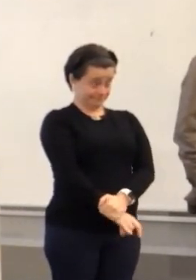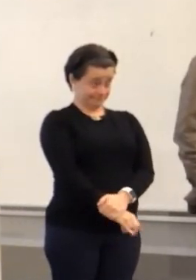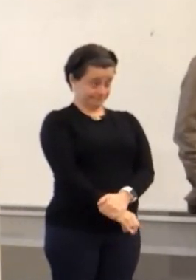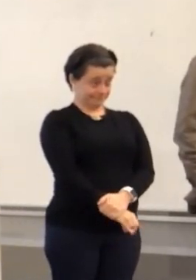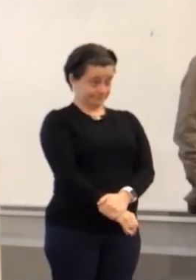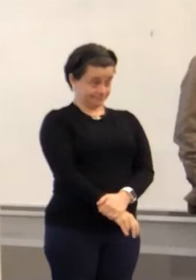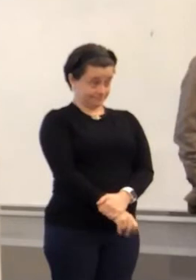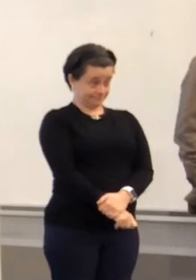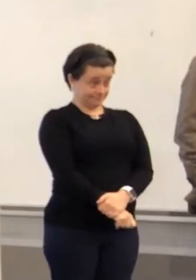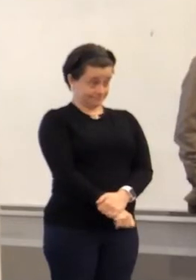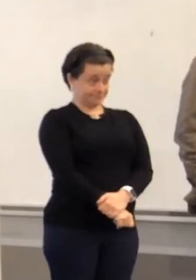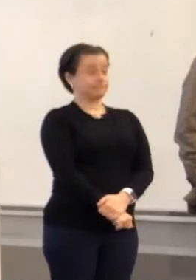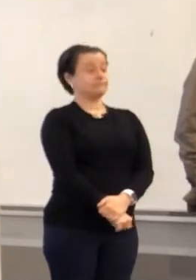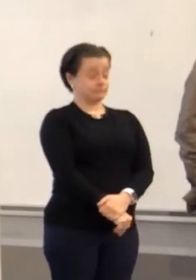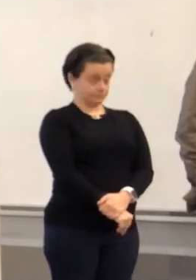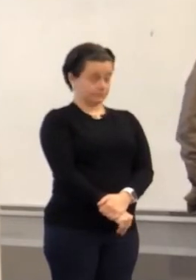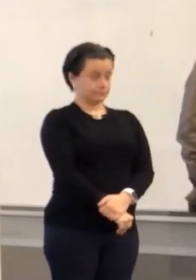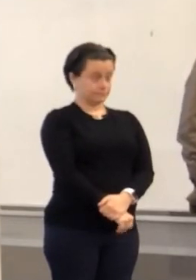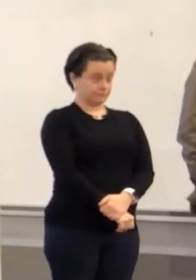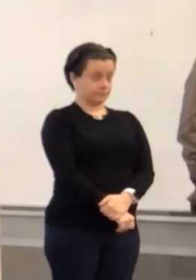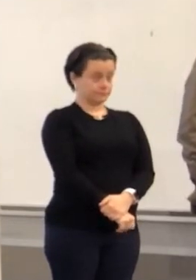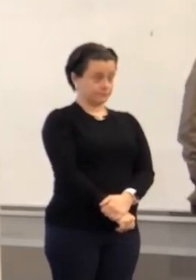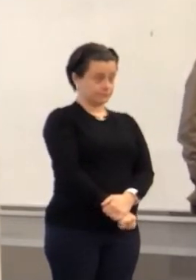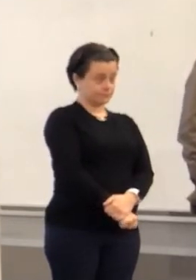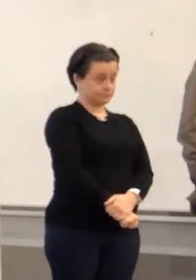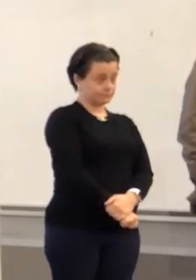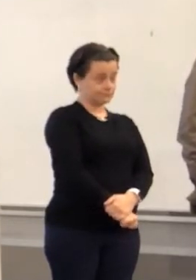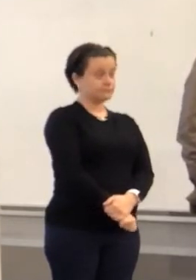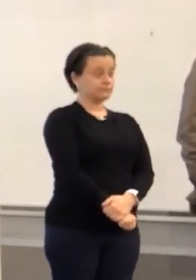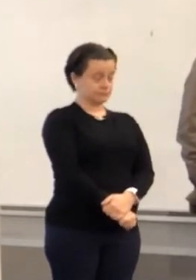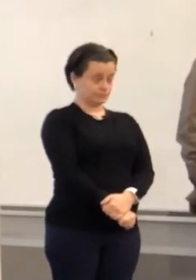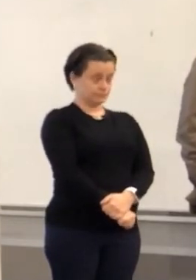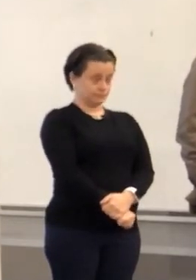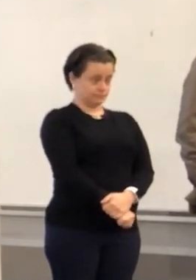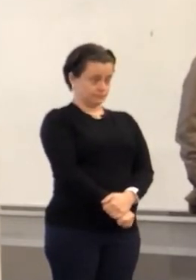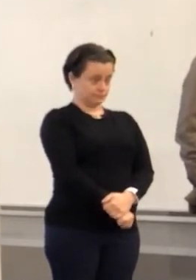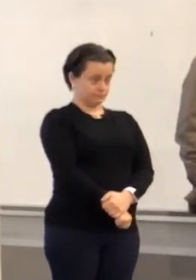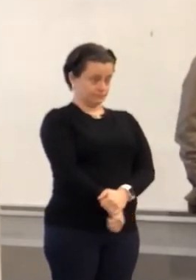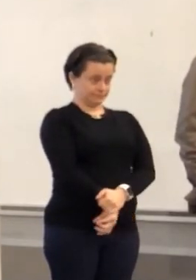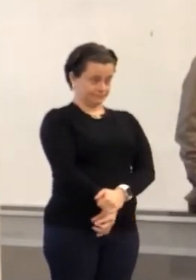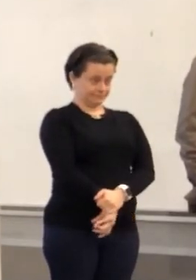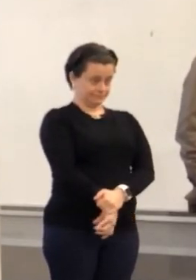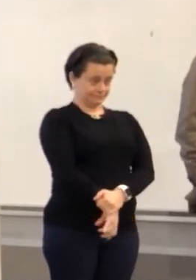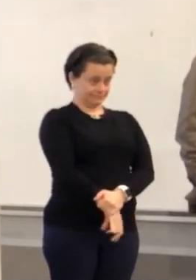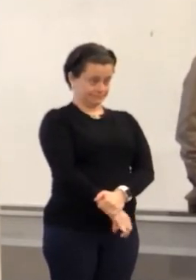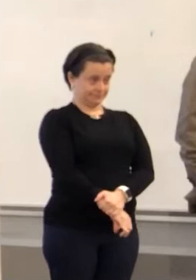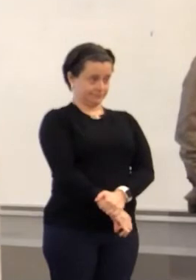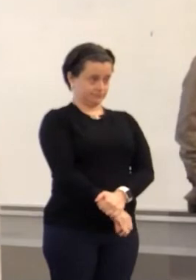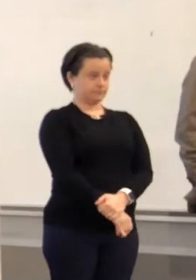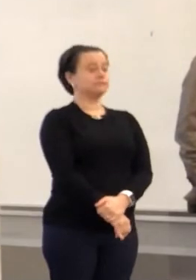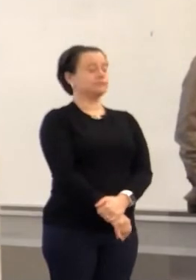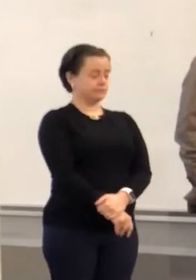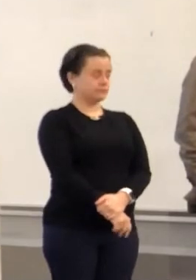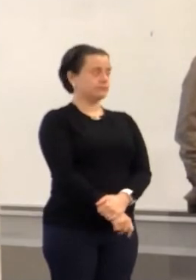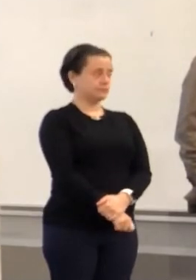[Woman] As a (speaking faintly) couple of weeks ago for the trademark and copyright presentation.